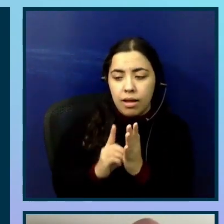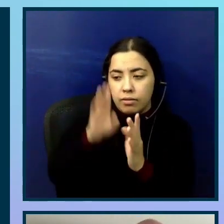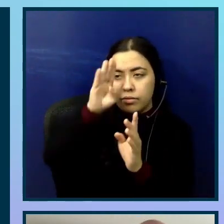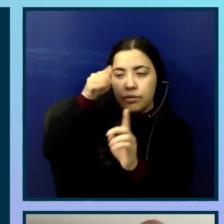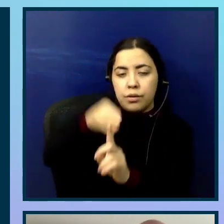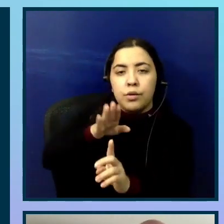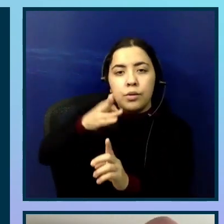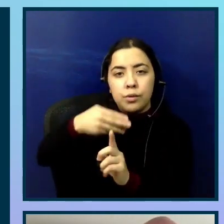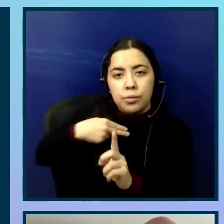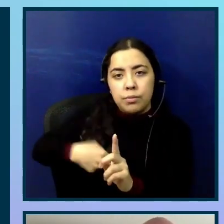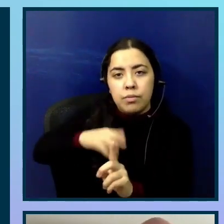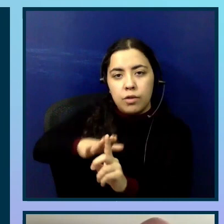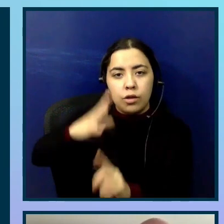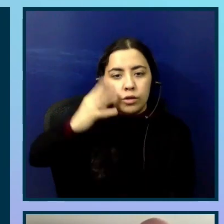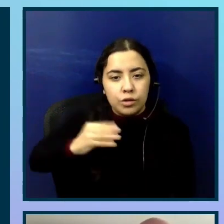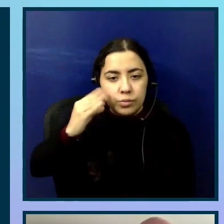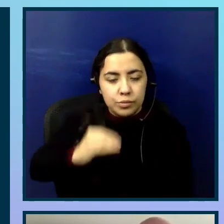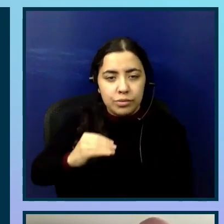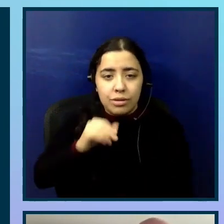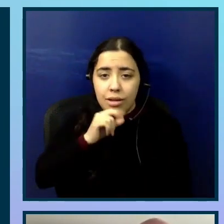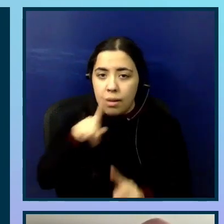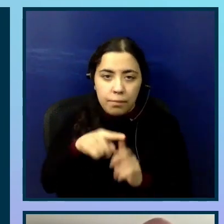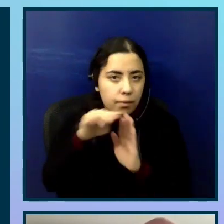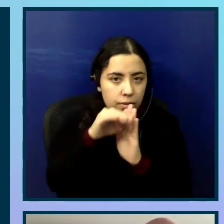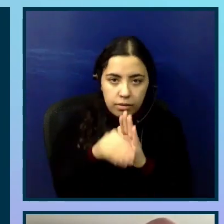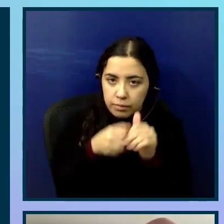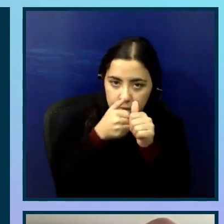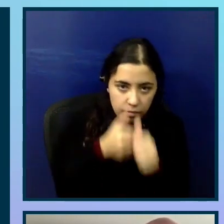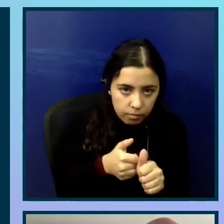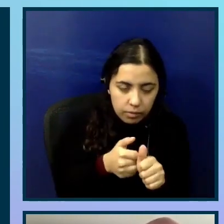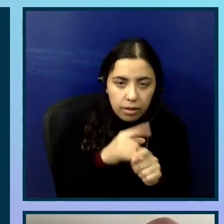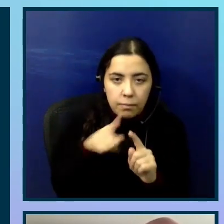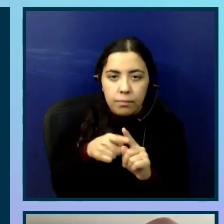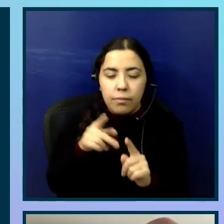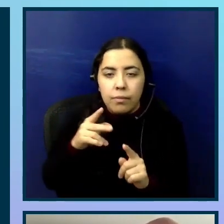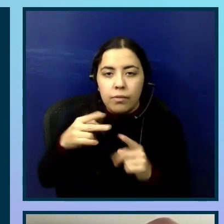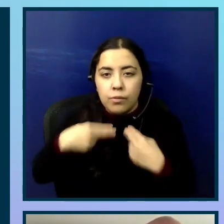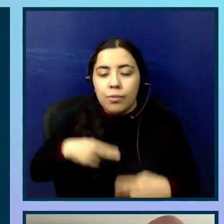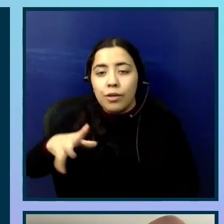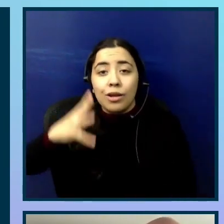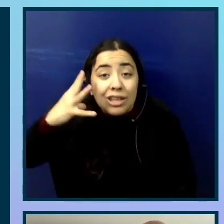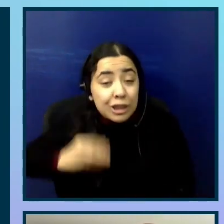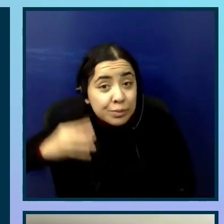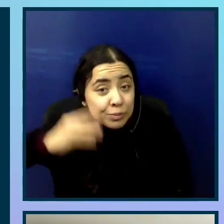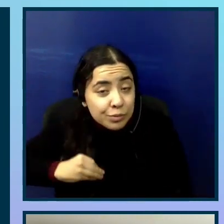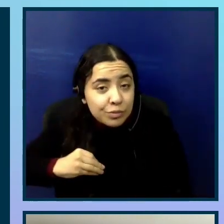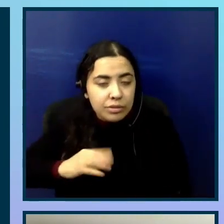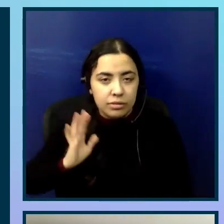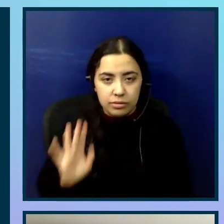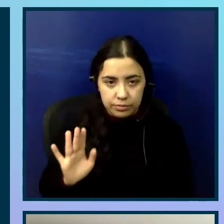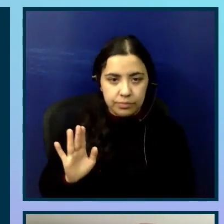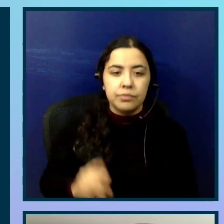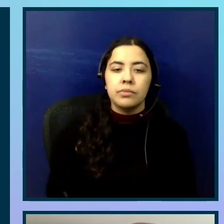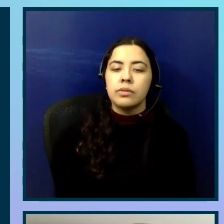So this is about the impact on humans and not about risk. "Accessibility, benefits everyone."